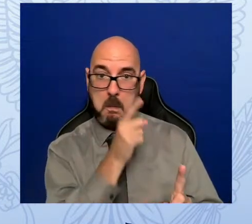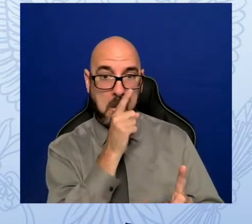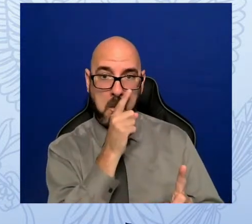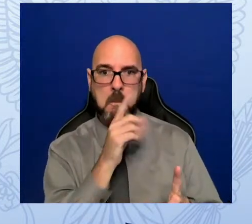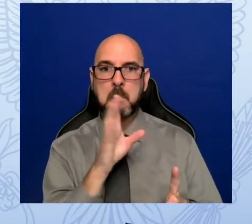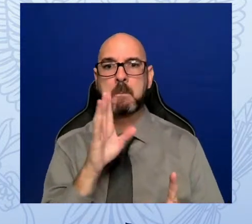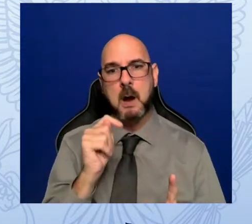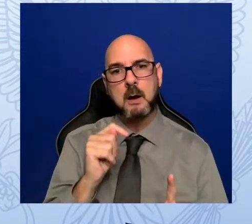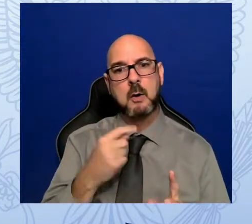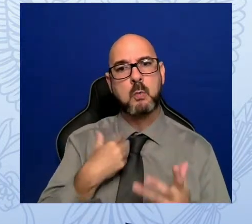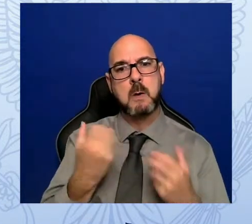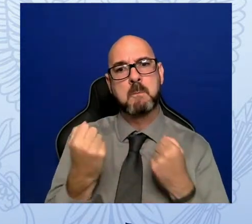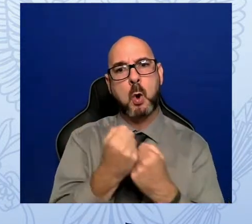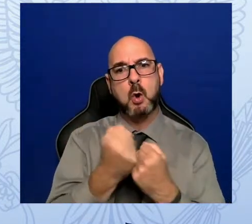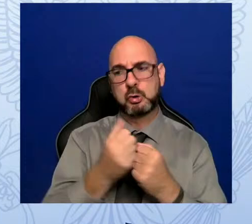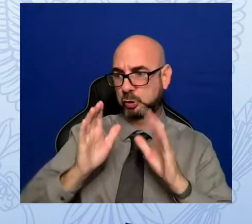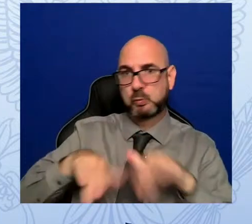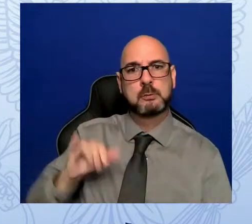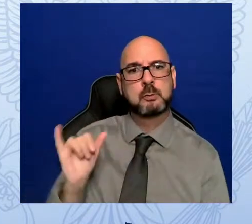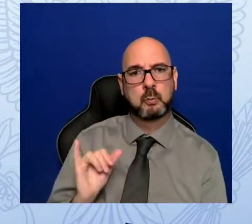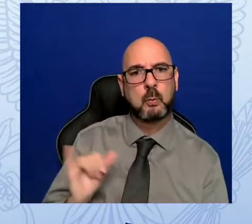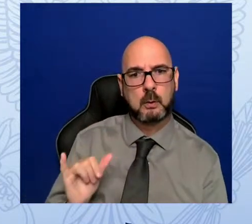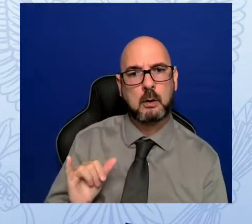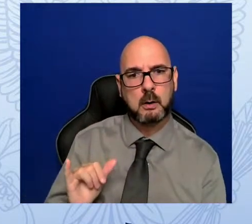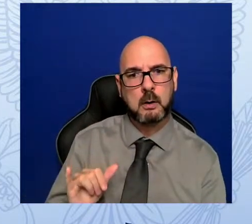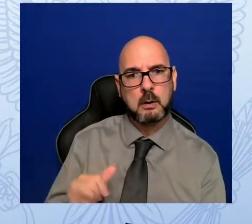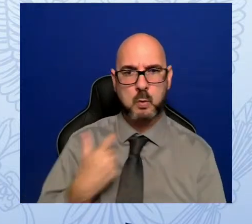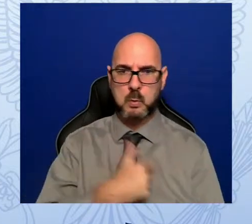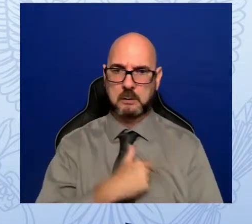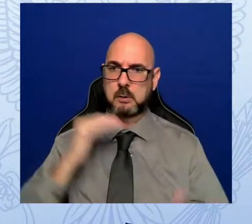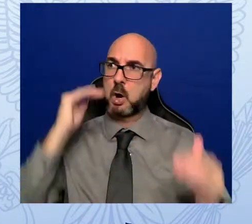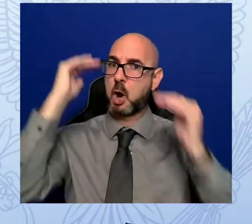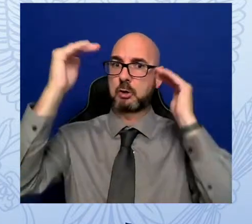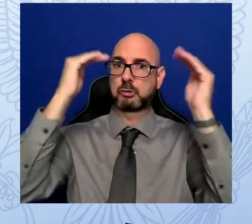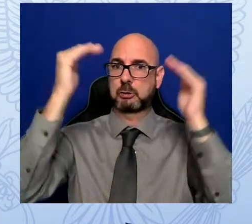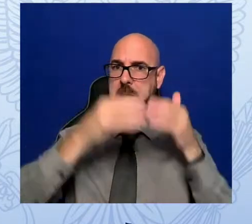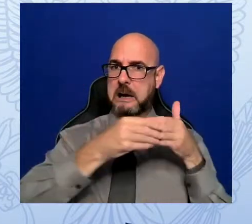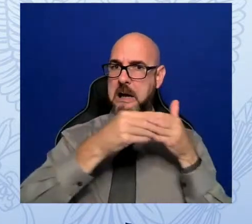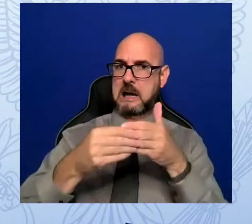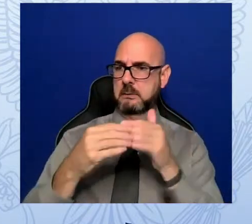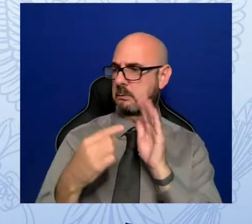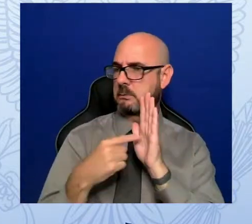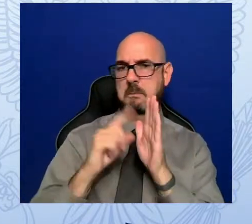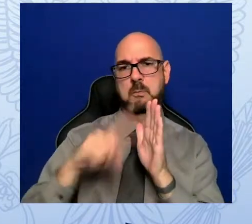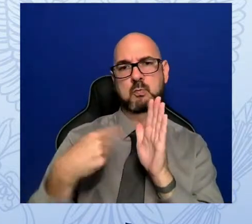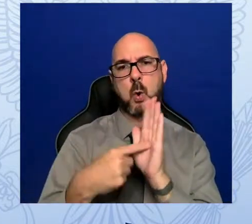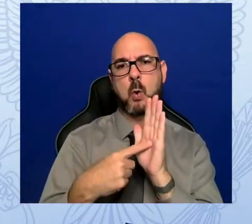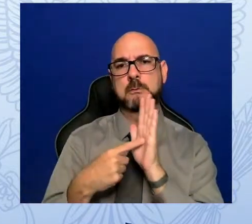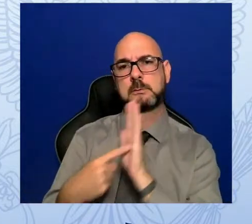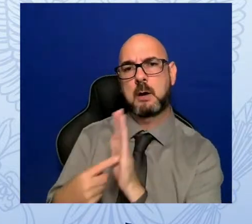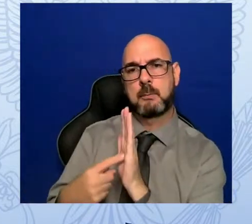Not only do we lead by example, but we also hope to equip them with the necessary tools so they can pursue their American dreams.